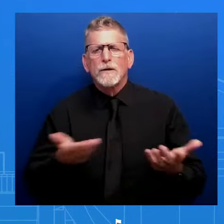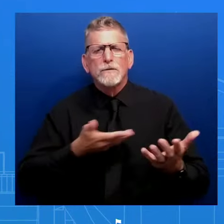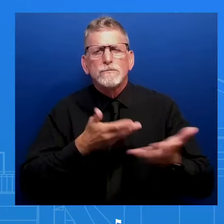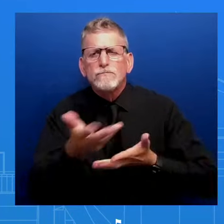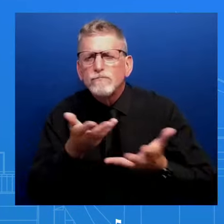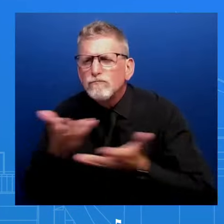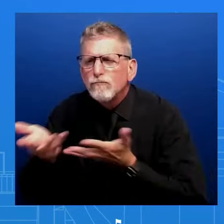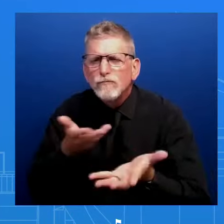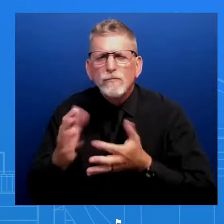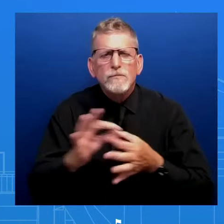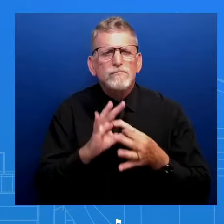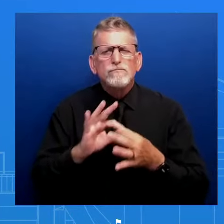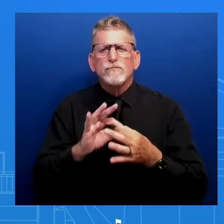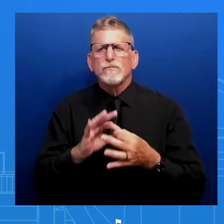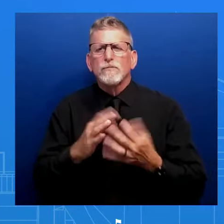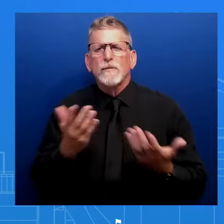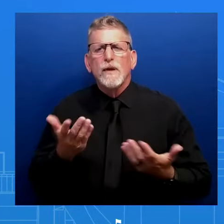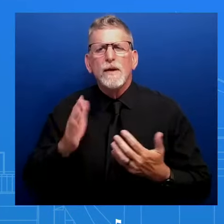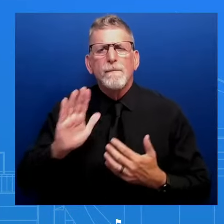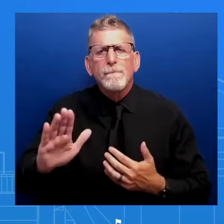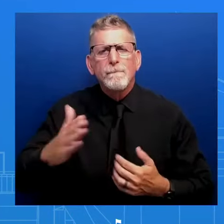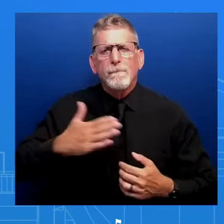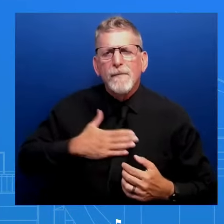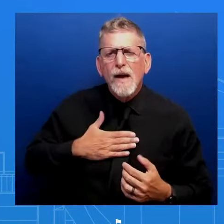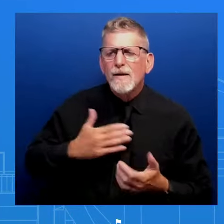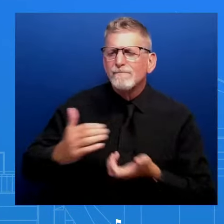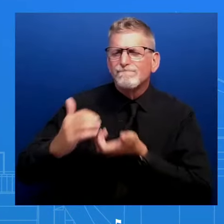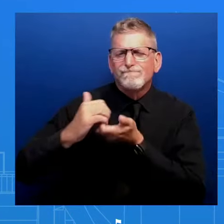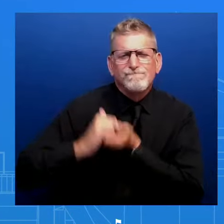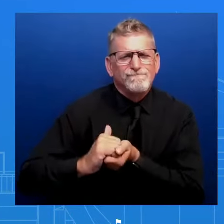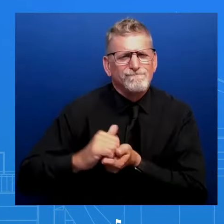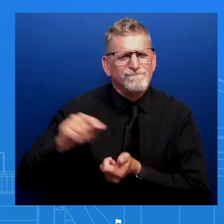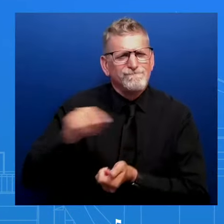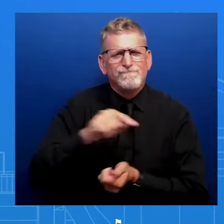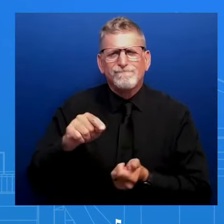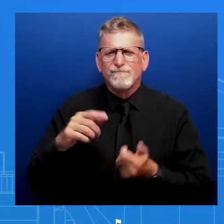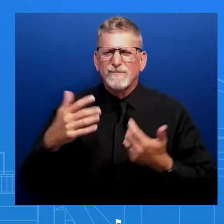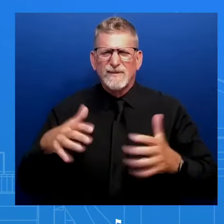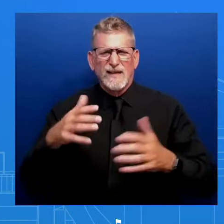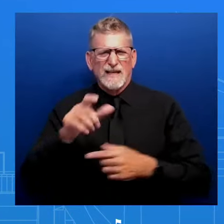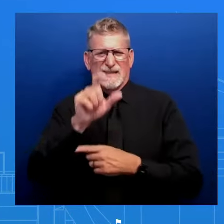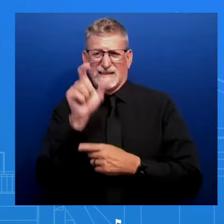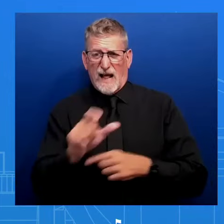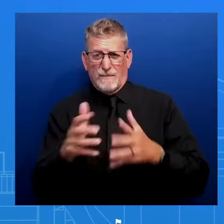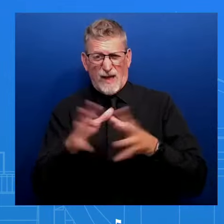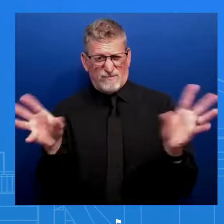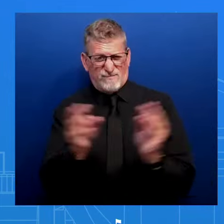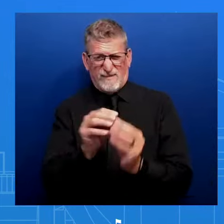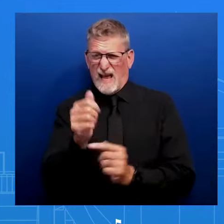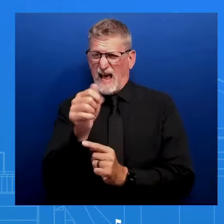as the somewhat 18 million Italian Americans, I think, can attest to. As we deal with important global challenges,